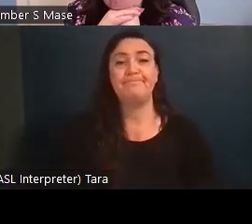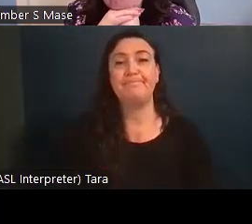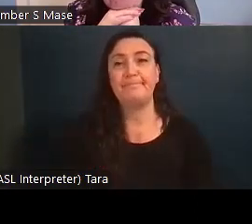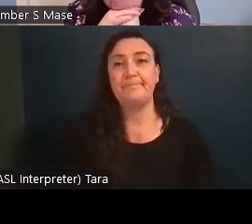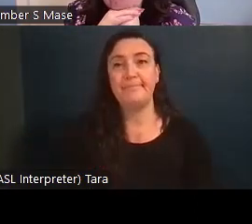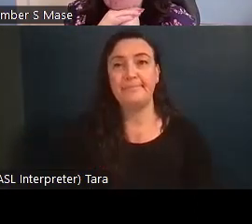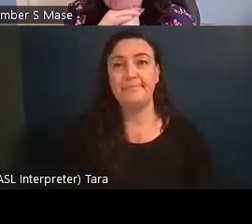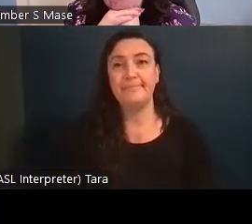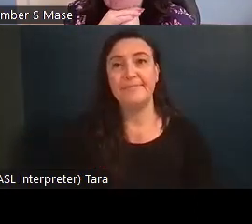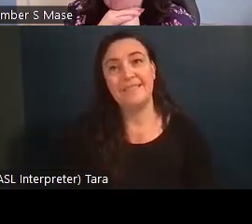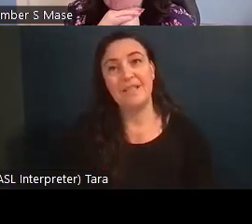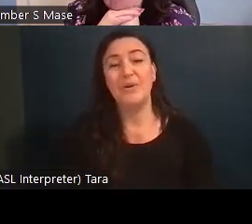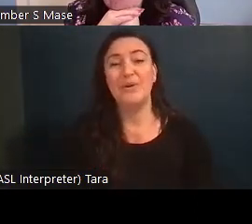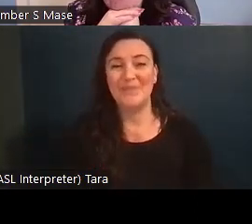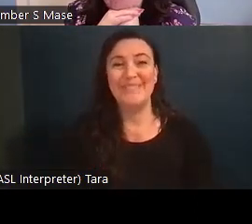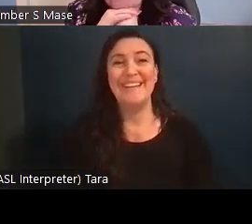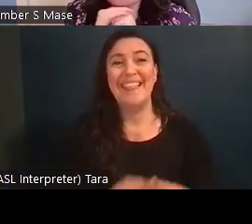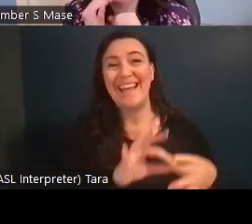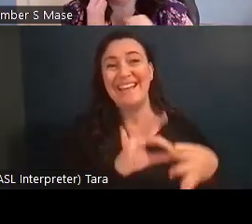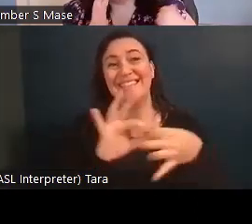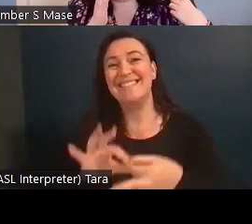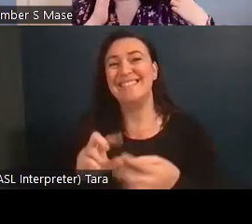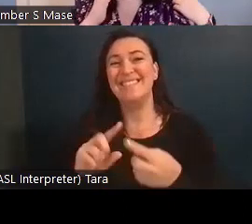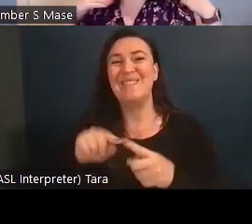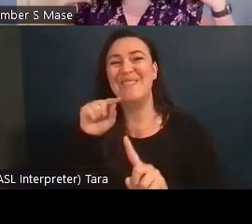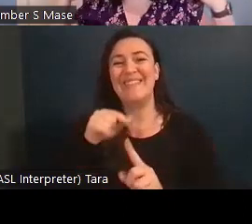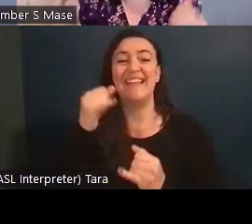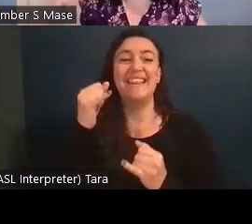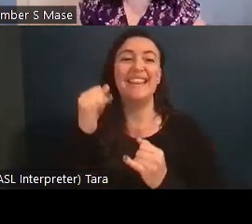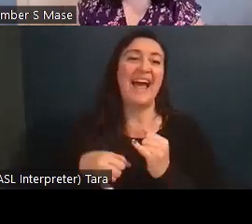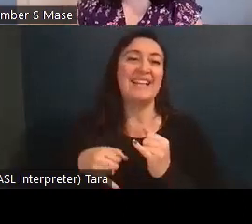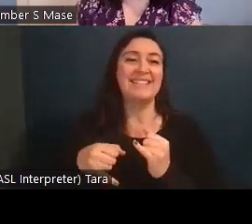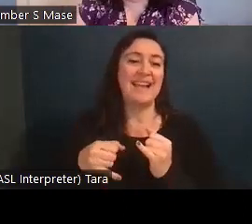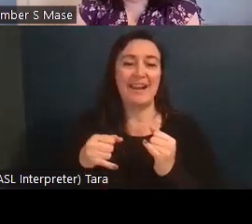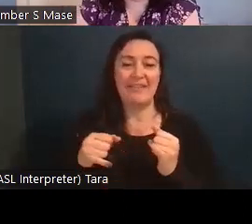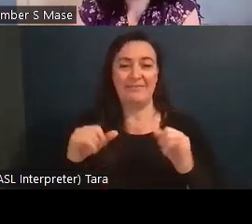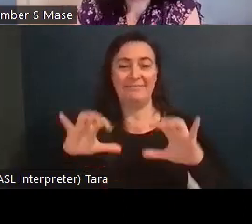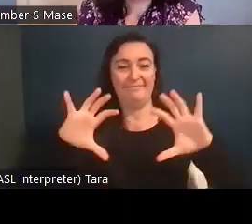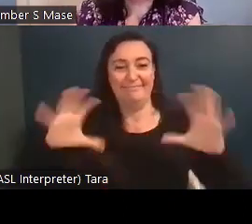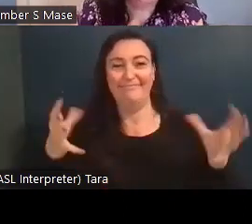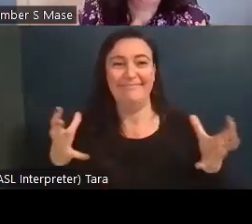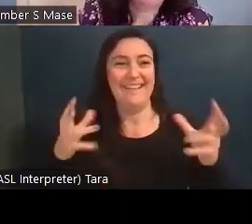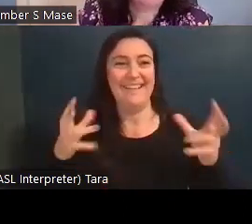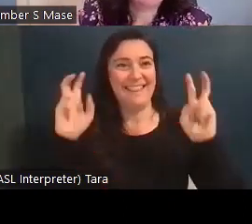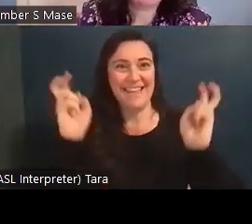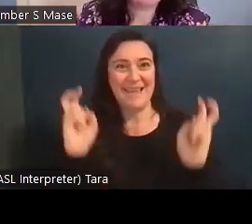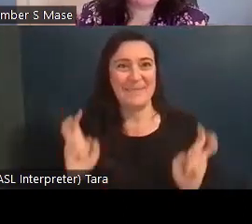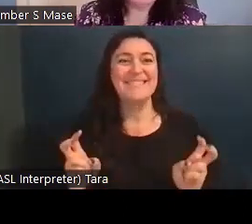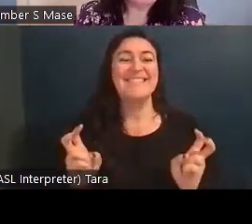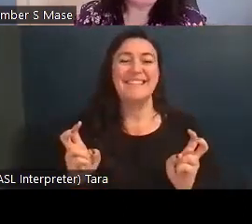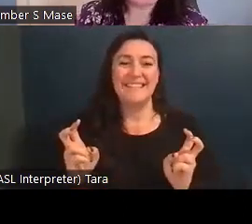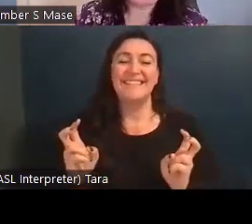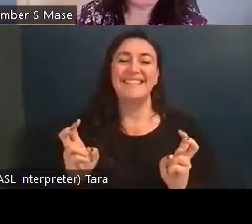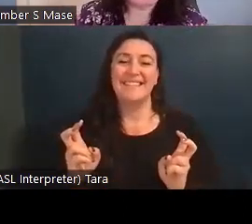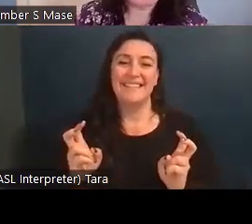So that takes us to our last last sort of bucket of themes here today on the tools and communication strategies that